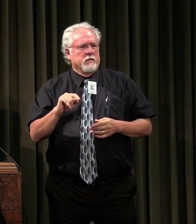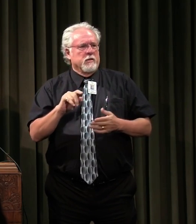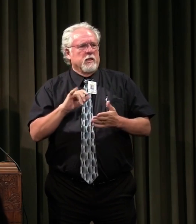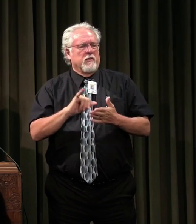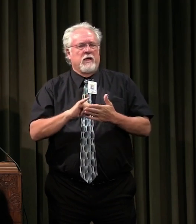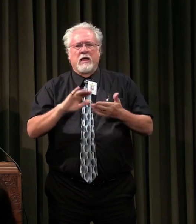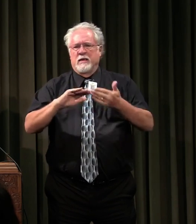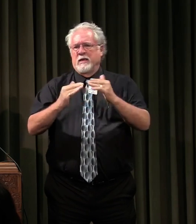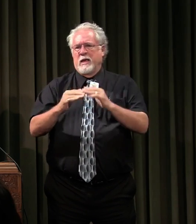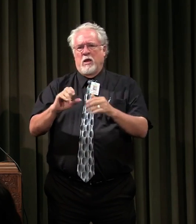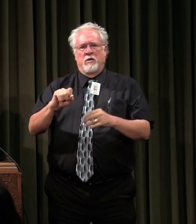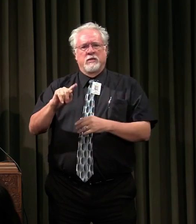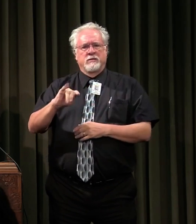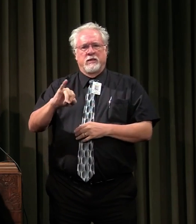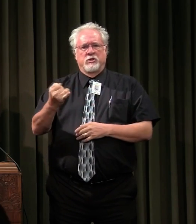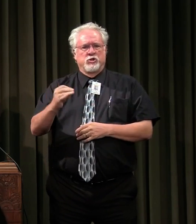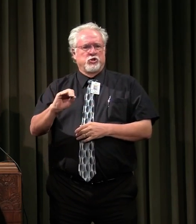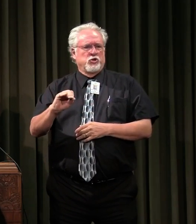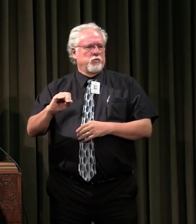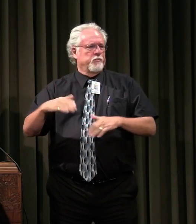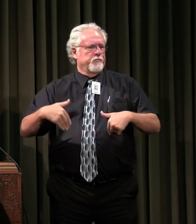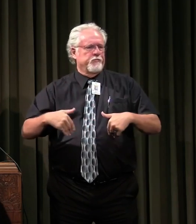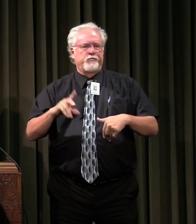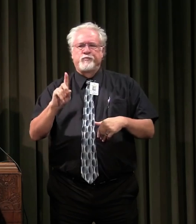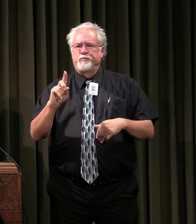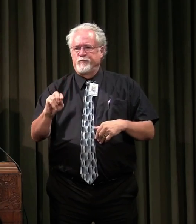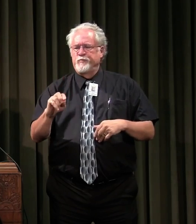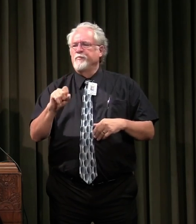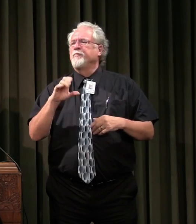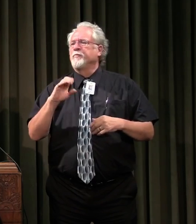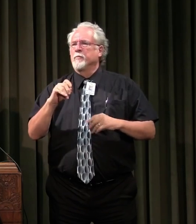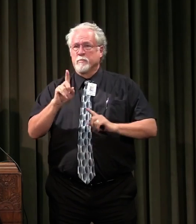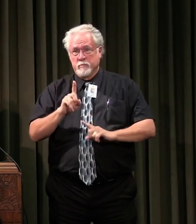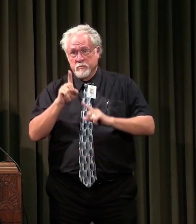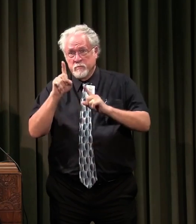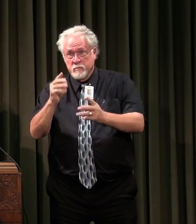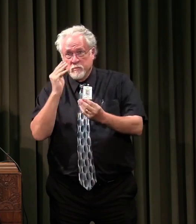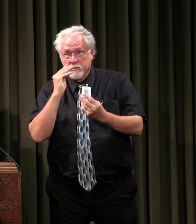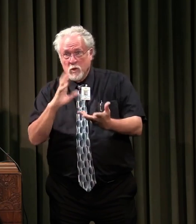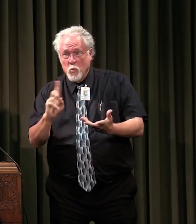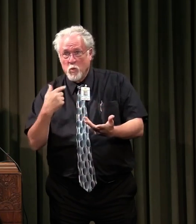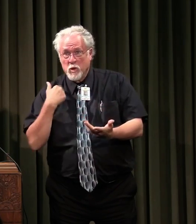St. Joseph has not been successful in doing. So we're going to go up there and let them know where we are as an administration